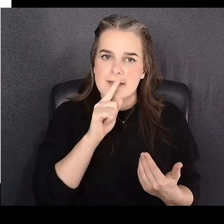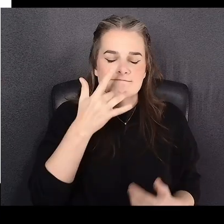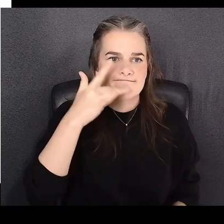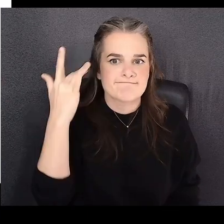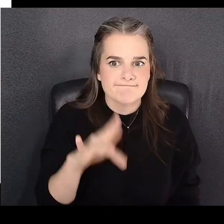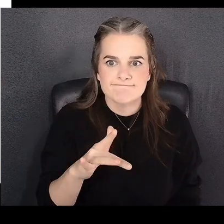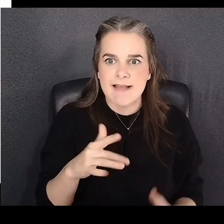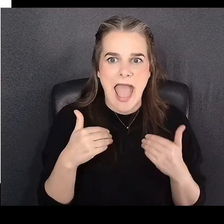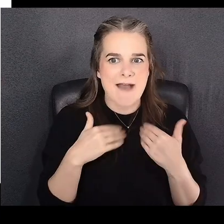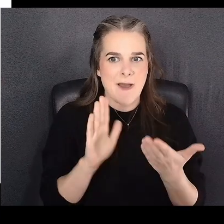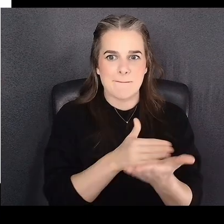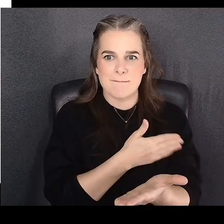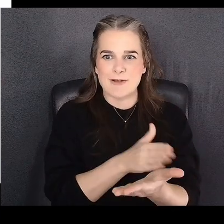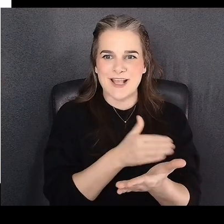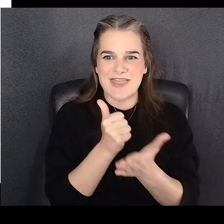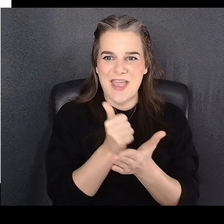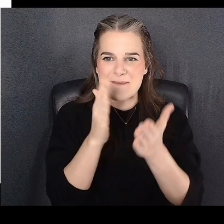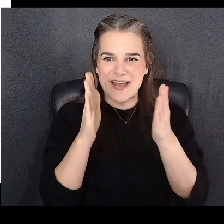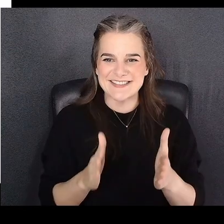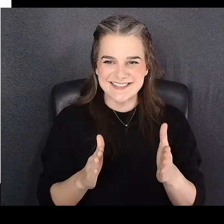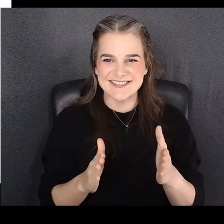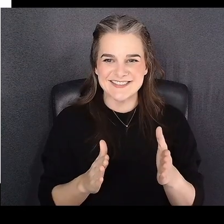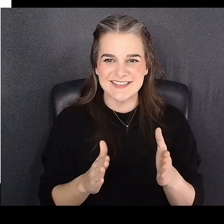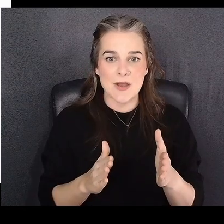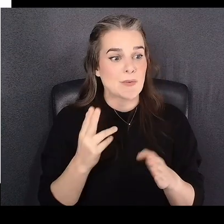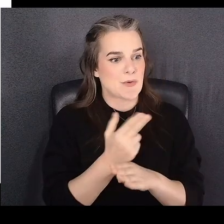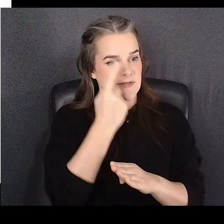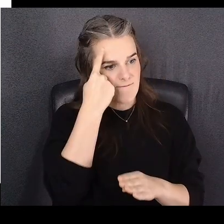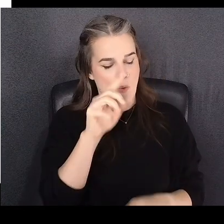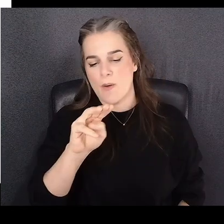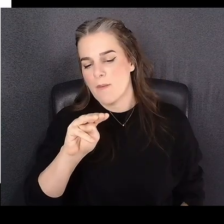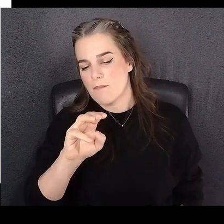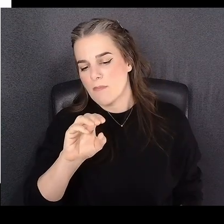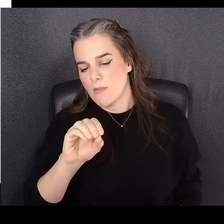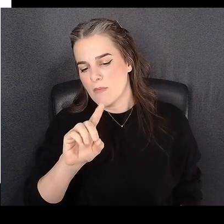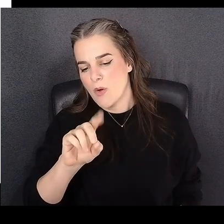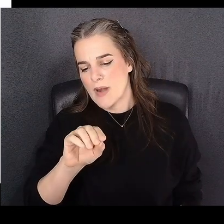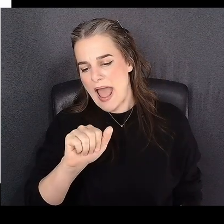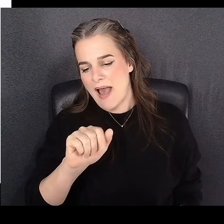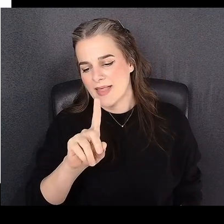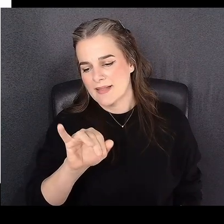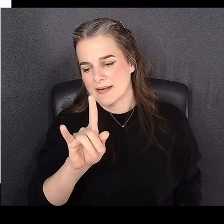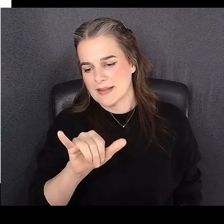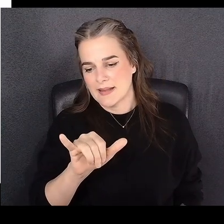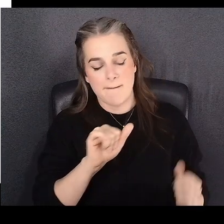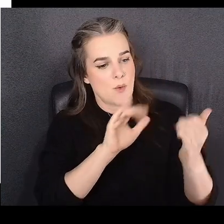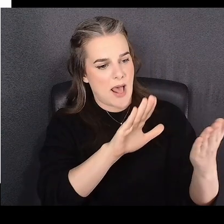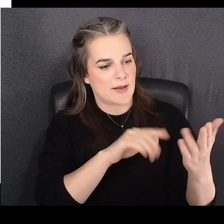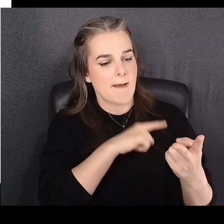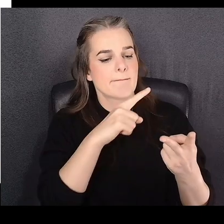So we use that as a modality, as a contracted therapist as well as an on-staff therapist.